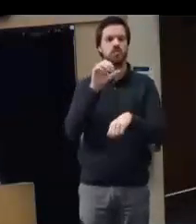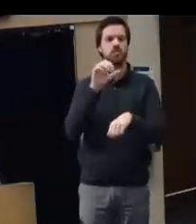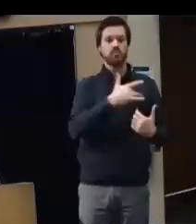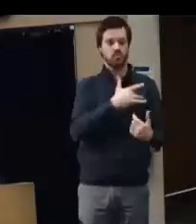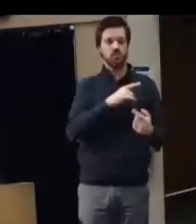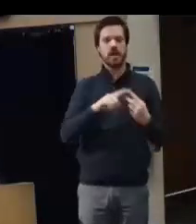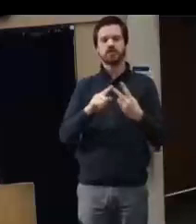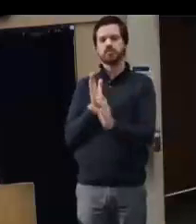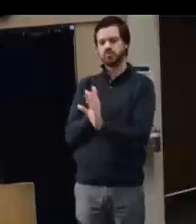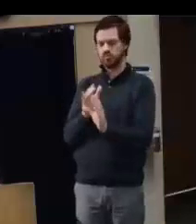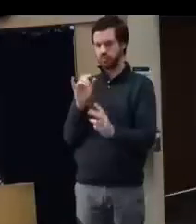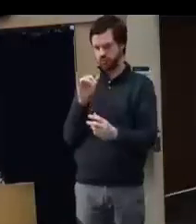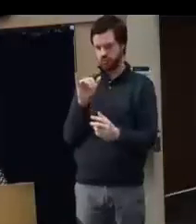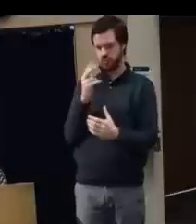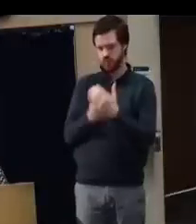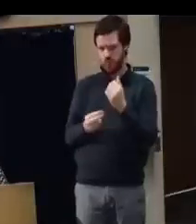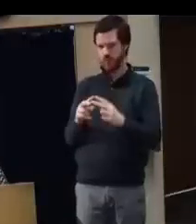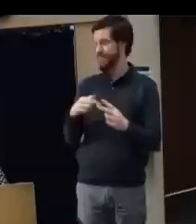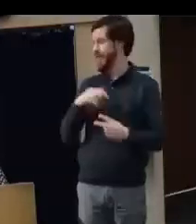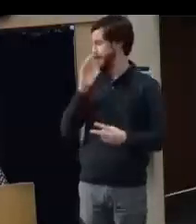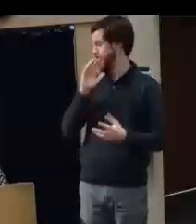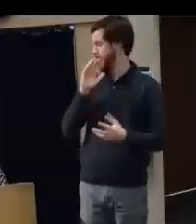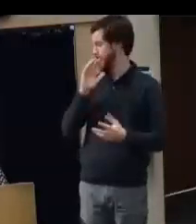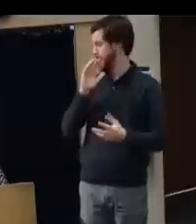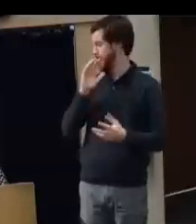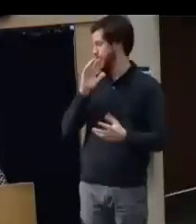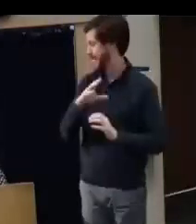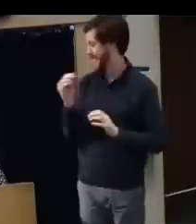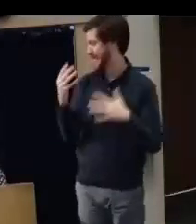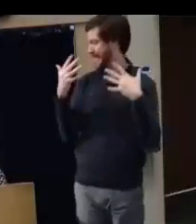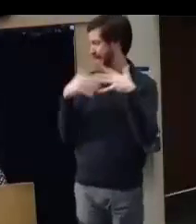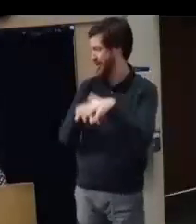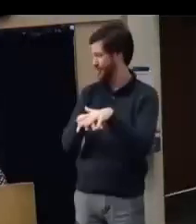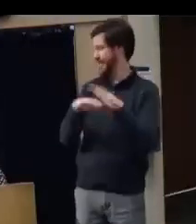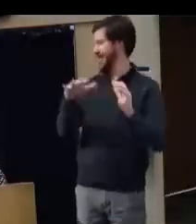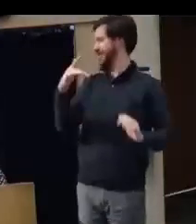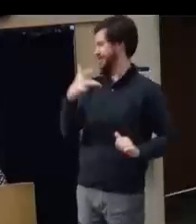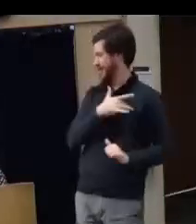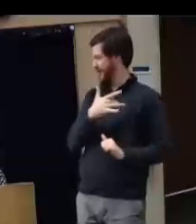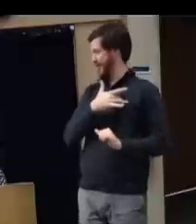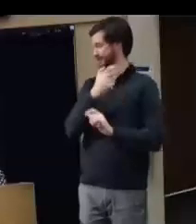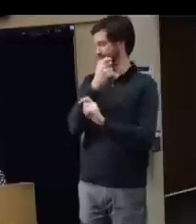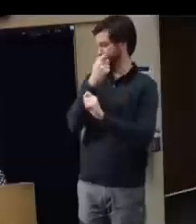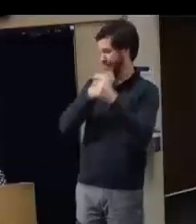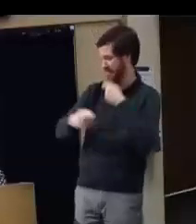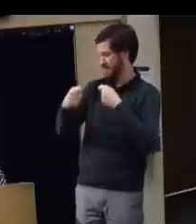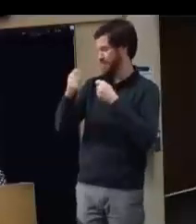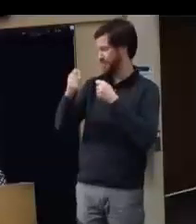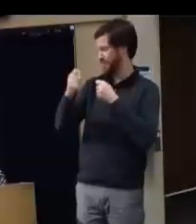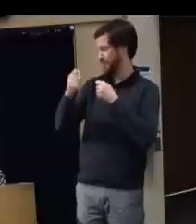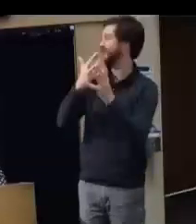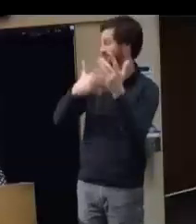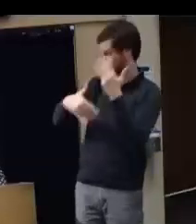um and heads up the I'm going to mess it up the integrated cardiac transplant psychosocial